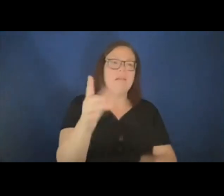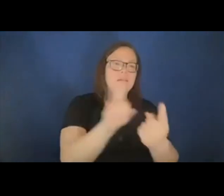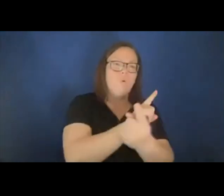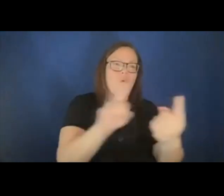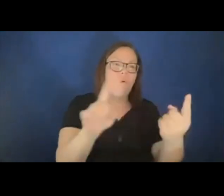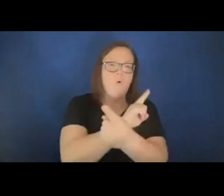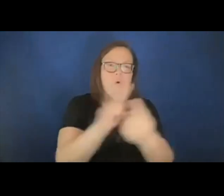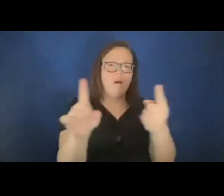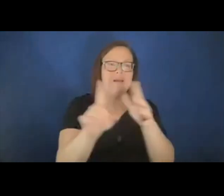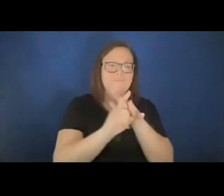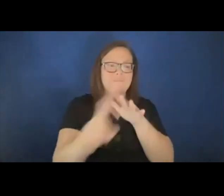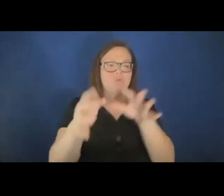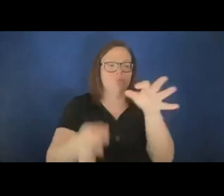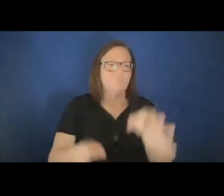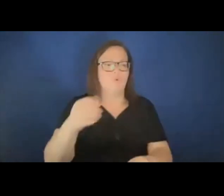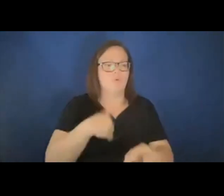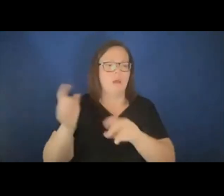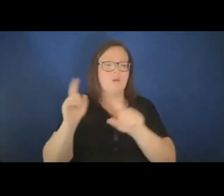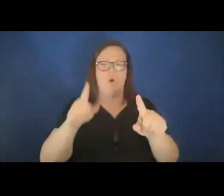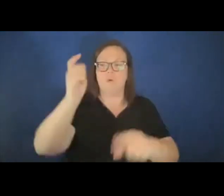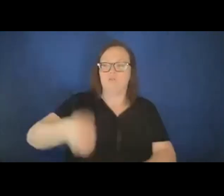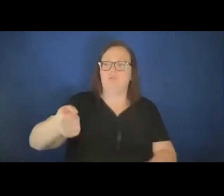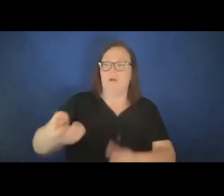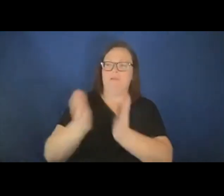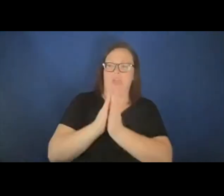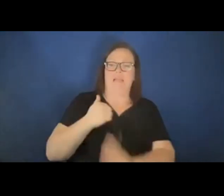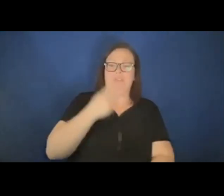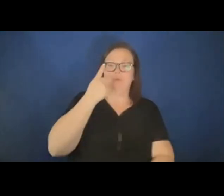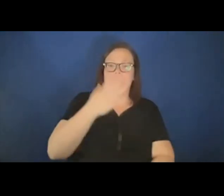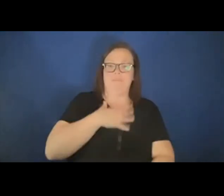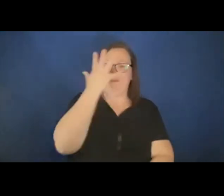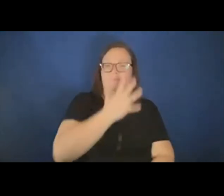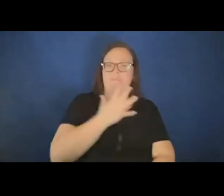court I attend and a judge asks to see my face so I show her